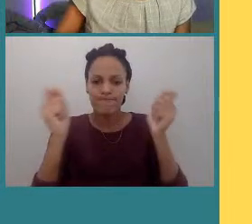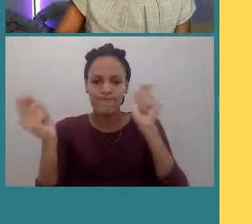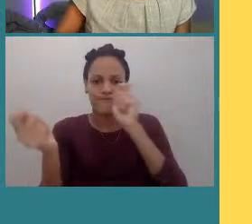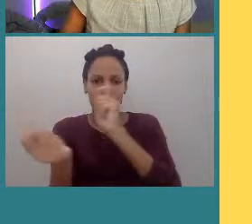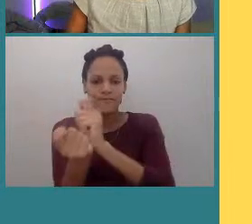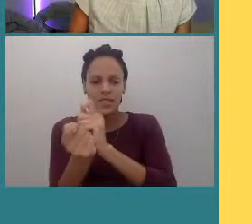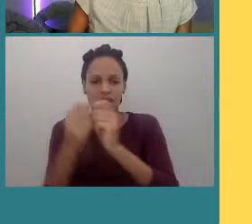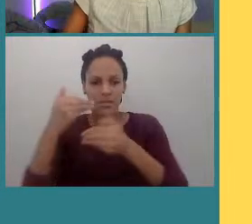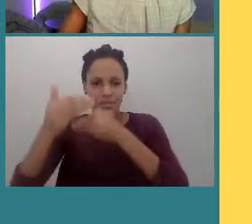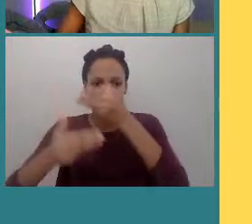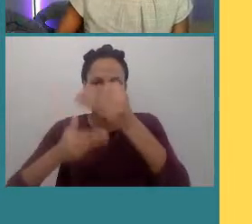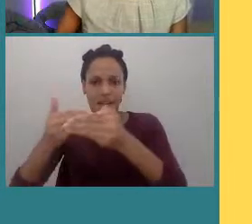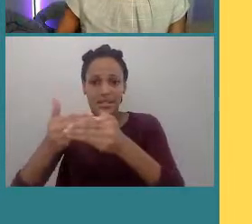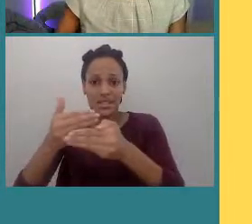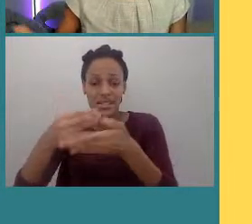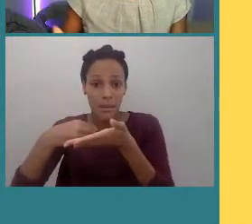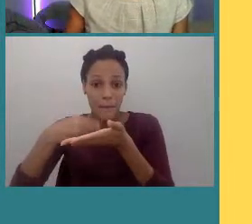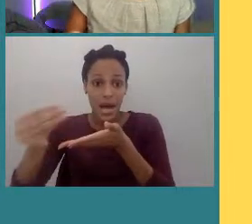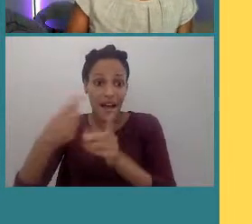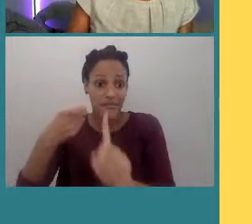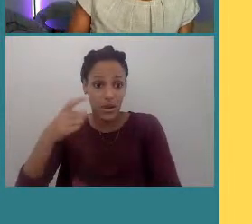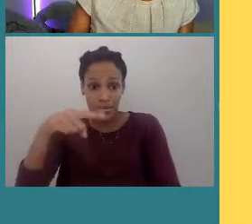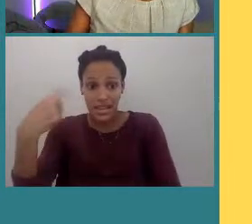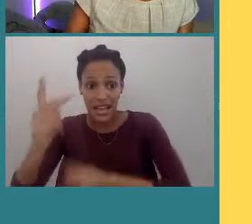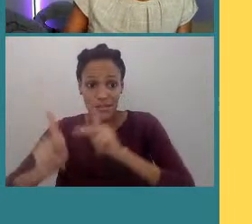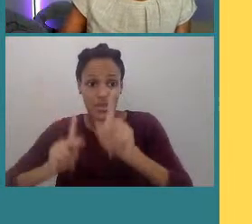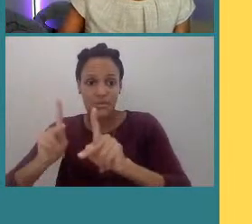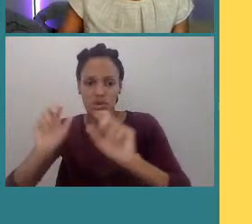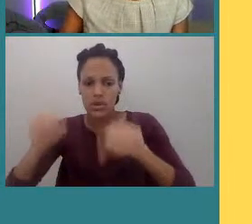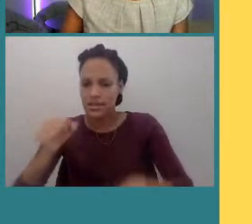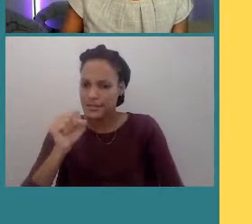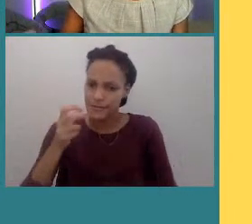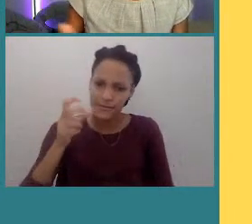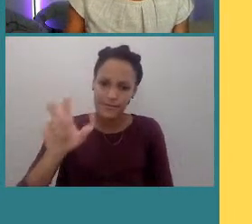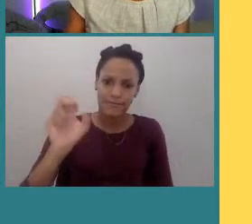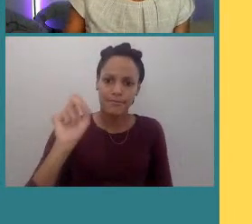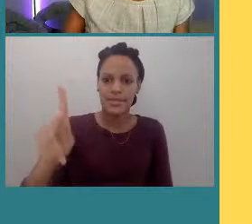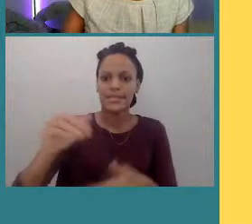people is something you can do to reinvest back into your community-- particularly as